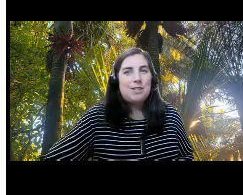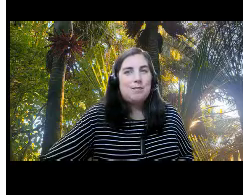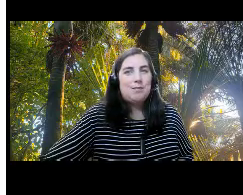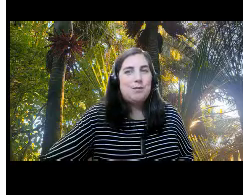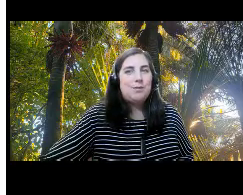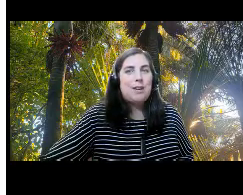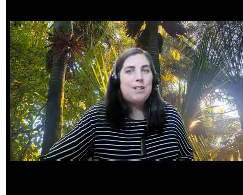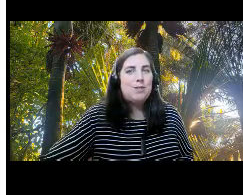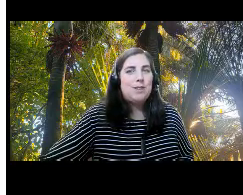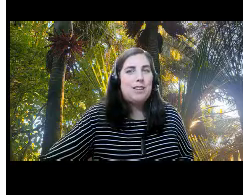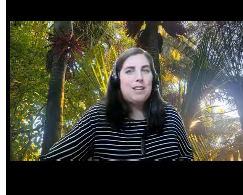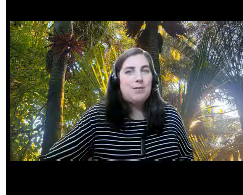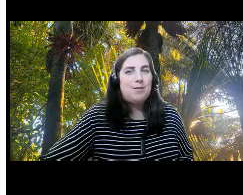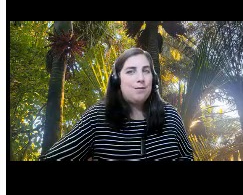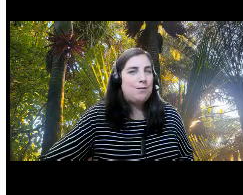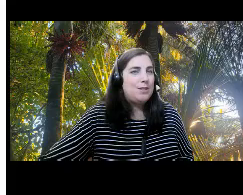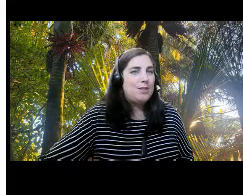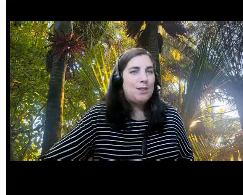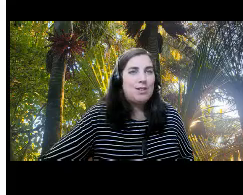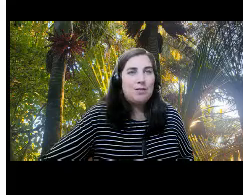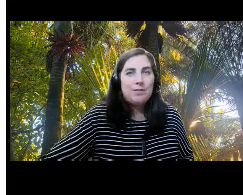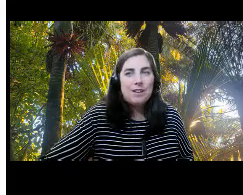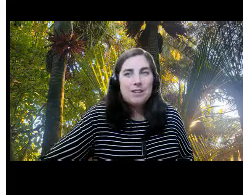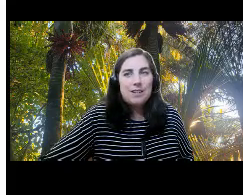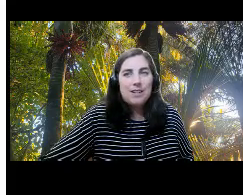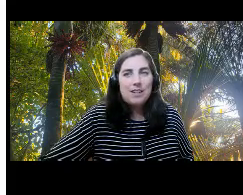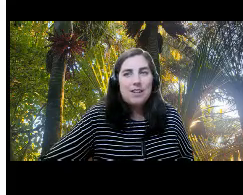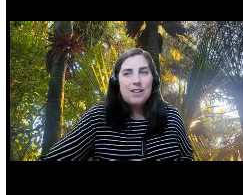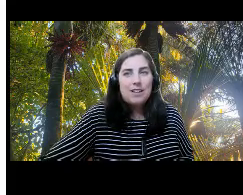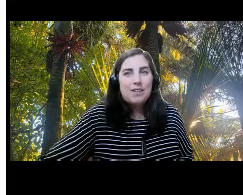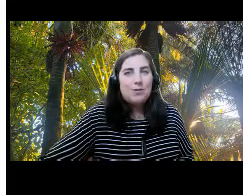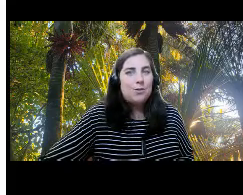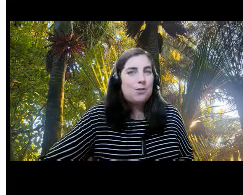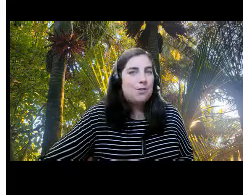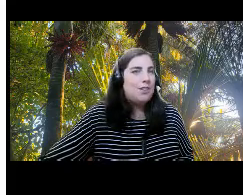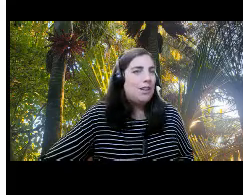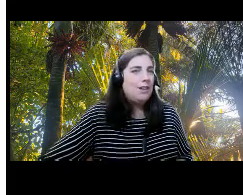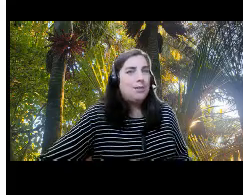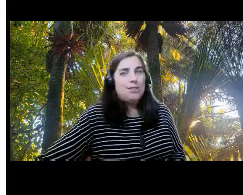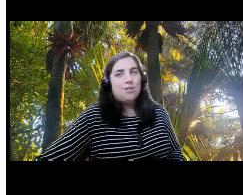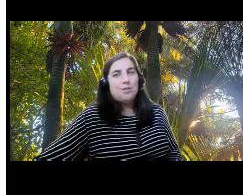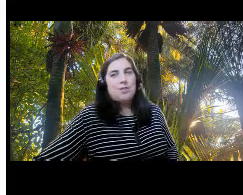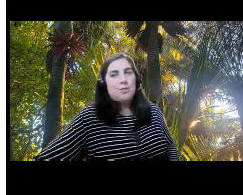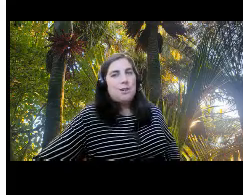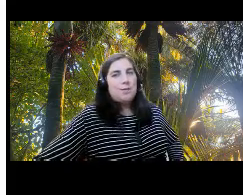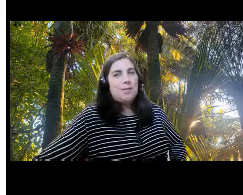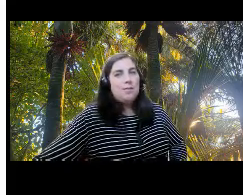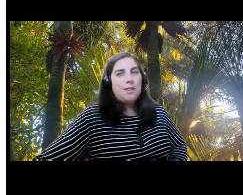For example, rates relief, restoration funding, or lower insurance premiums?